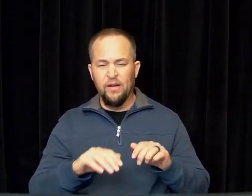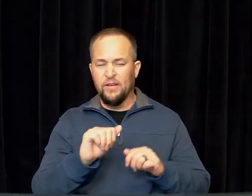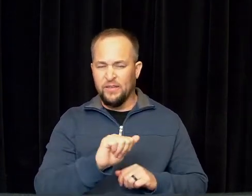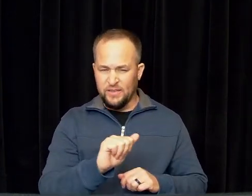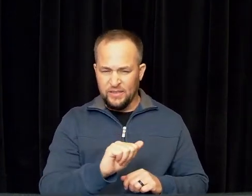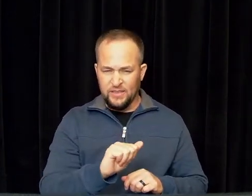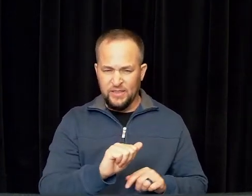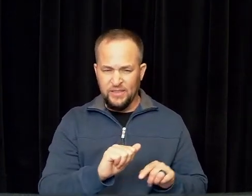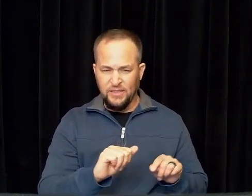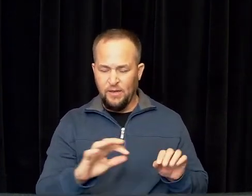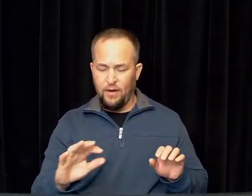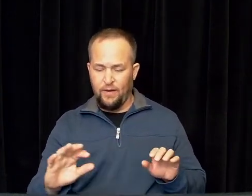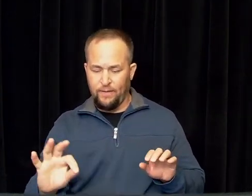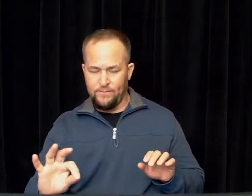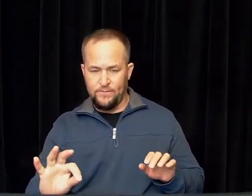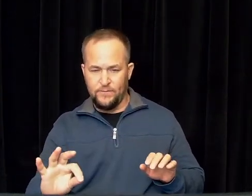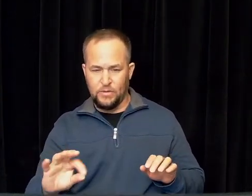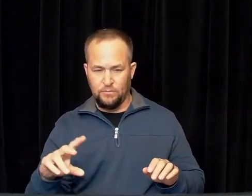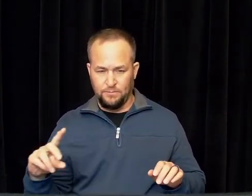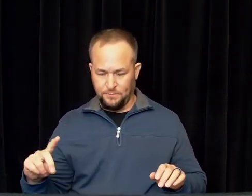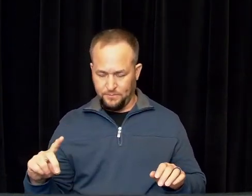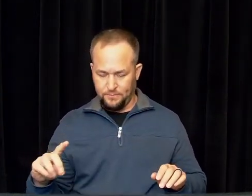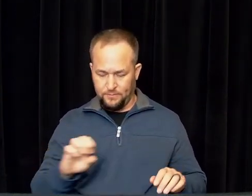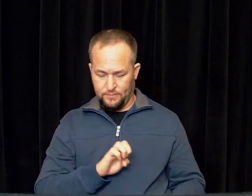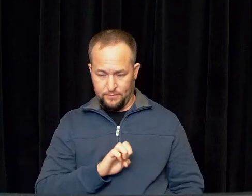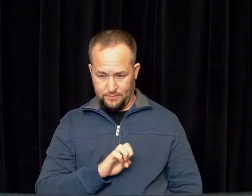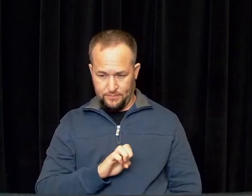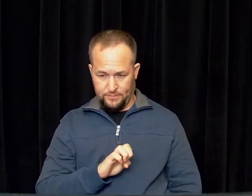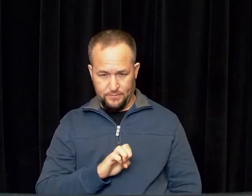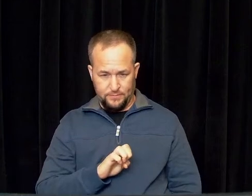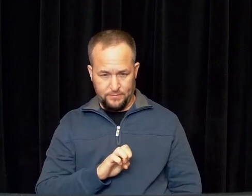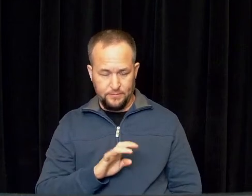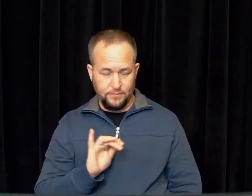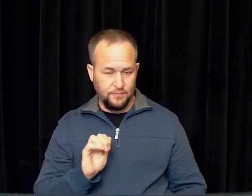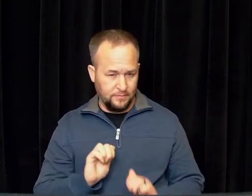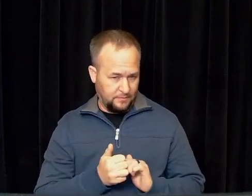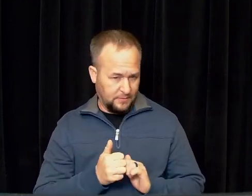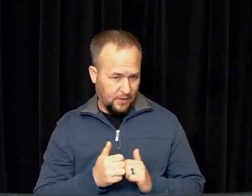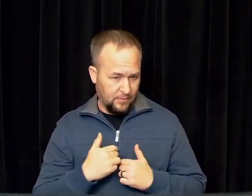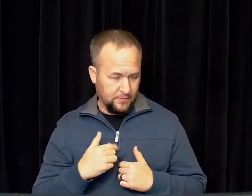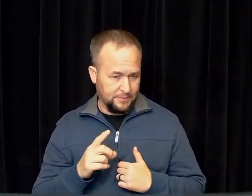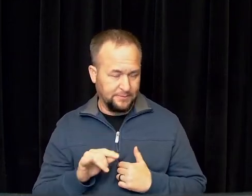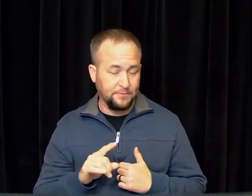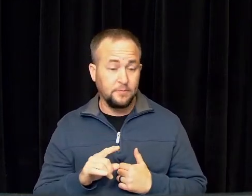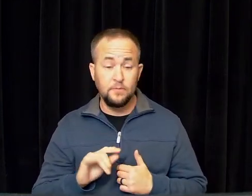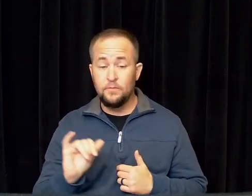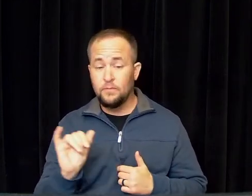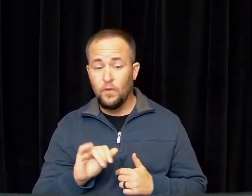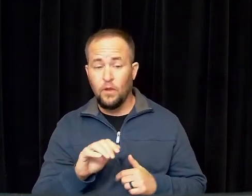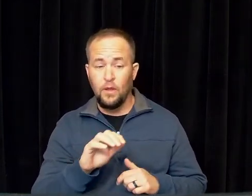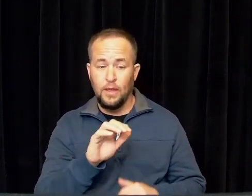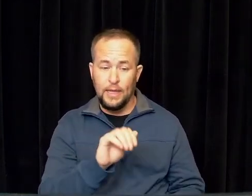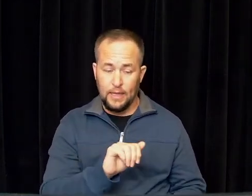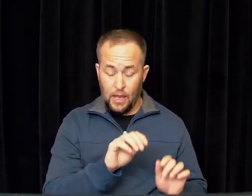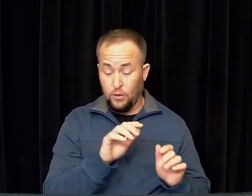to the F to the D to the E is how I just connected that rectangle. I could have also said AEDF or